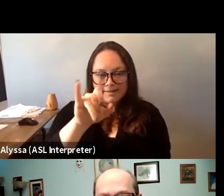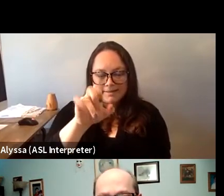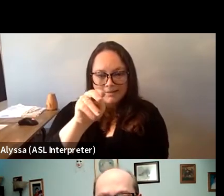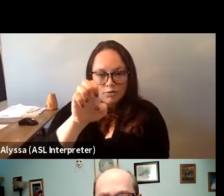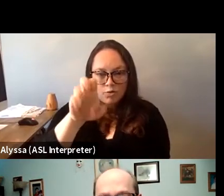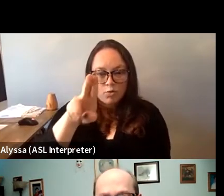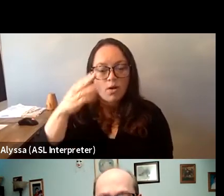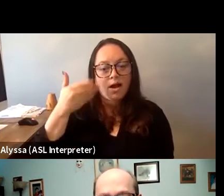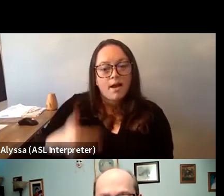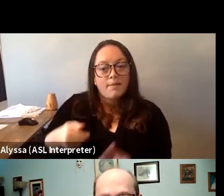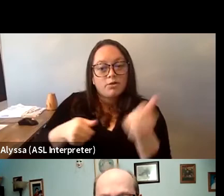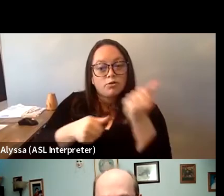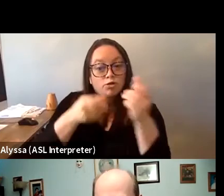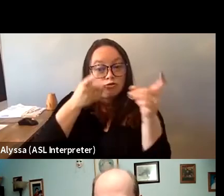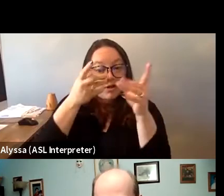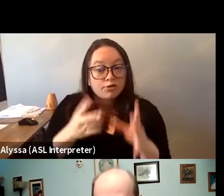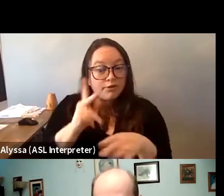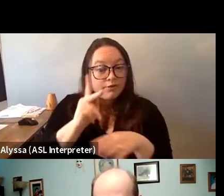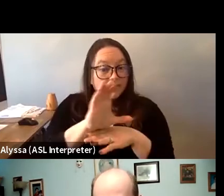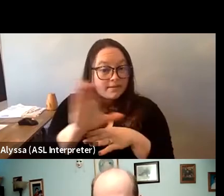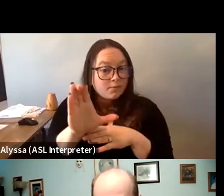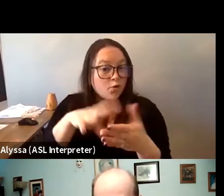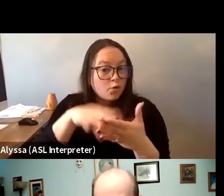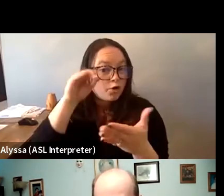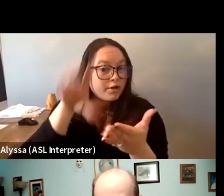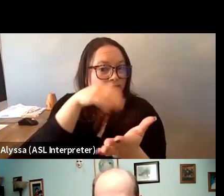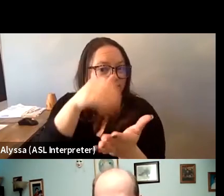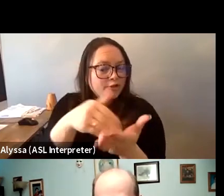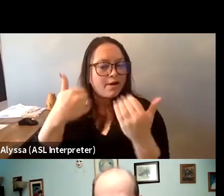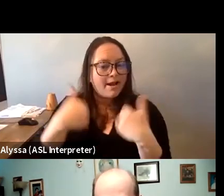son who's on the spectrum. He is seven years old and currently in the second grade.